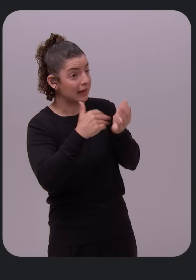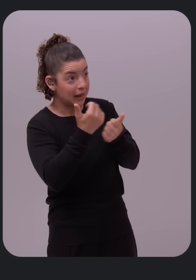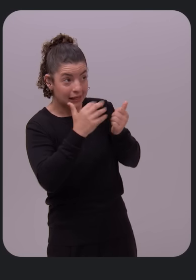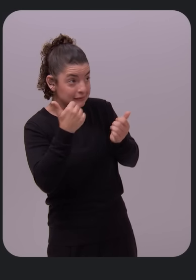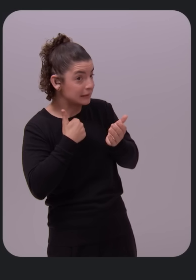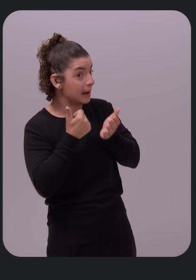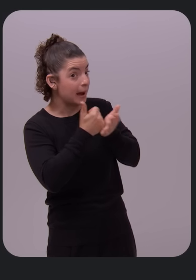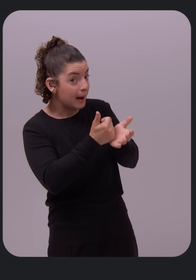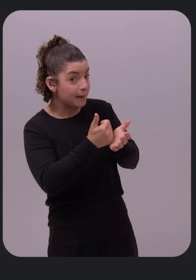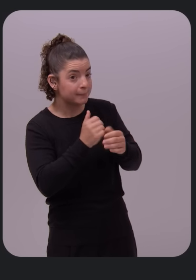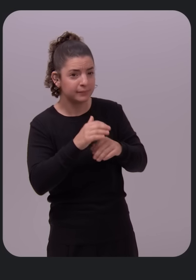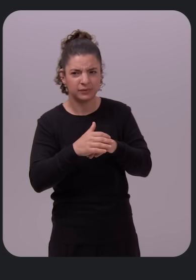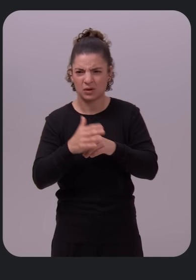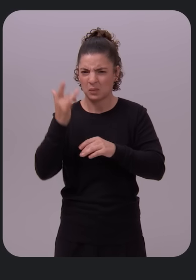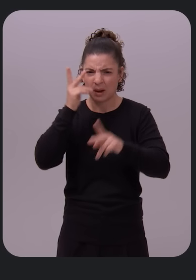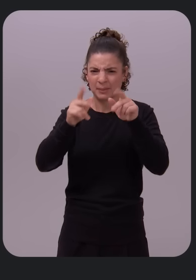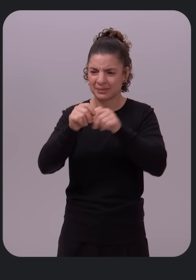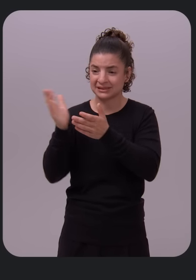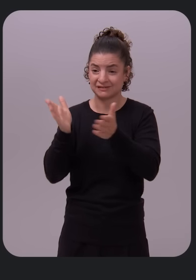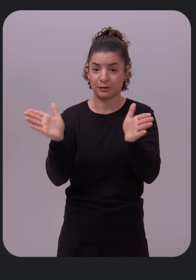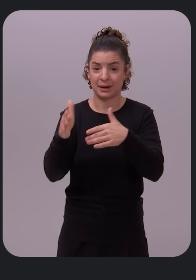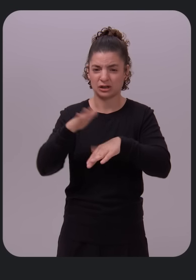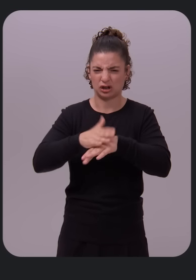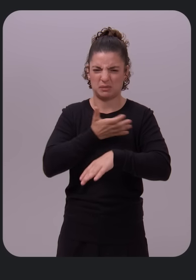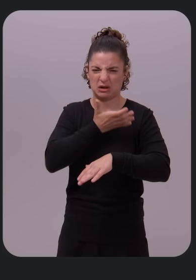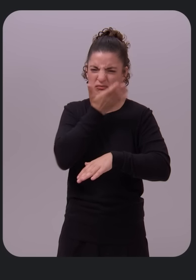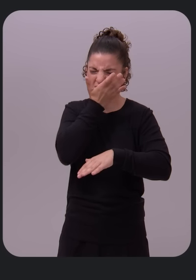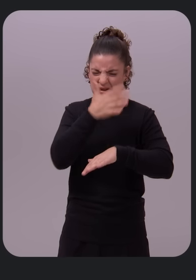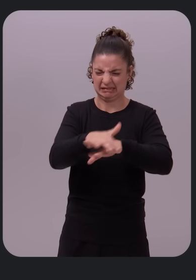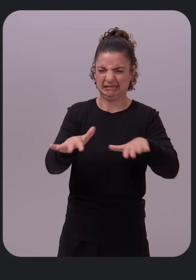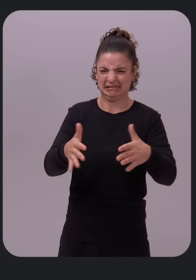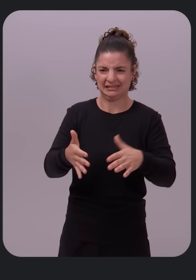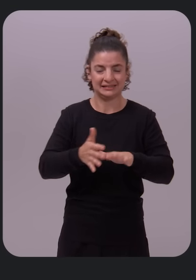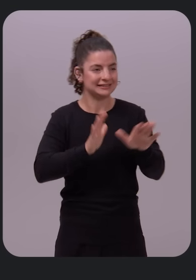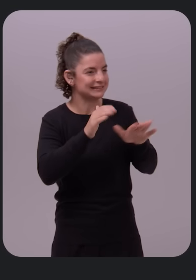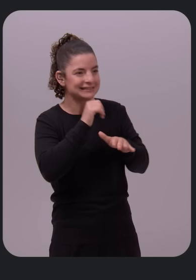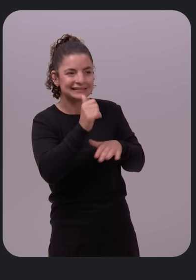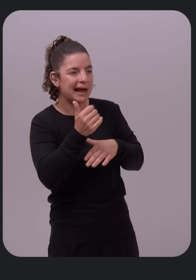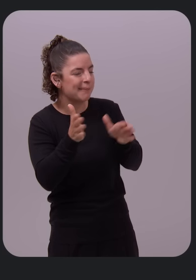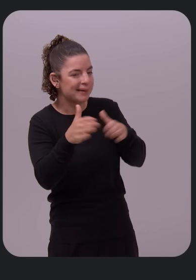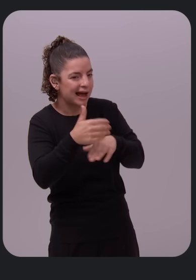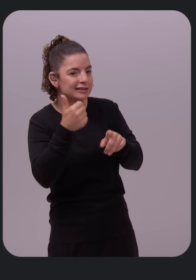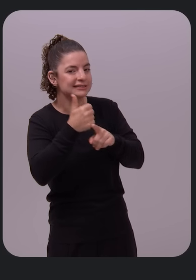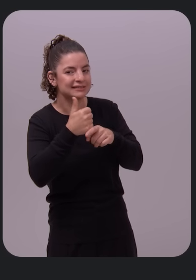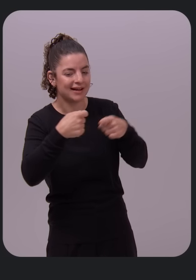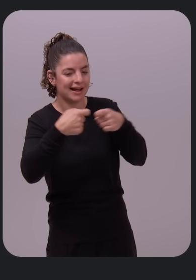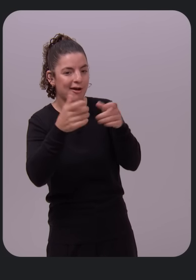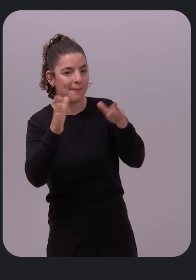Why do people keep delivering packages to my lawn? It's not a package, it's a utility box.